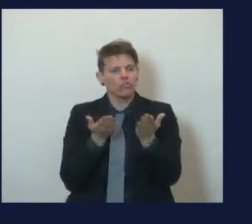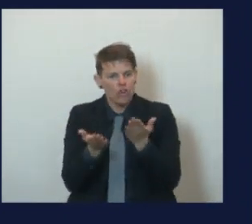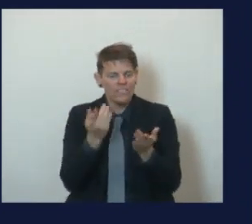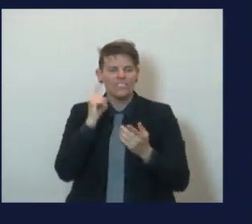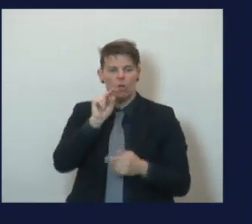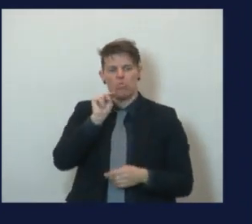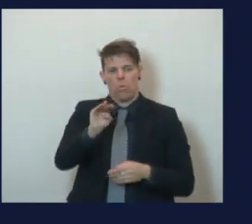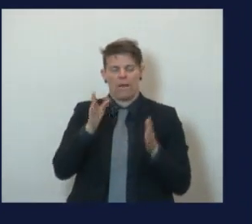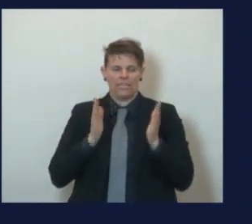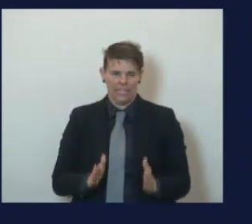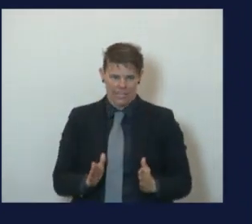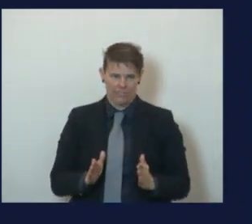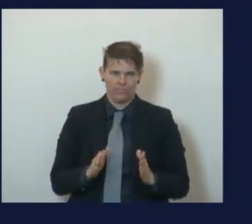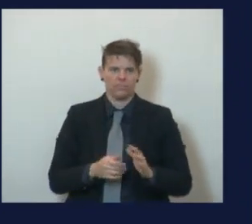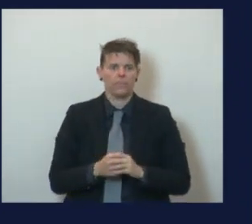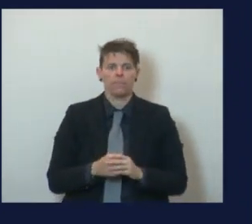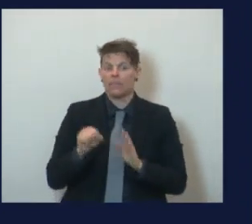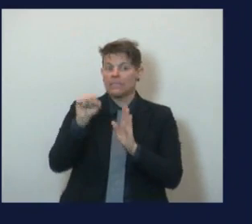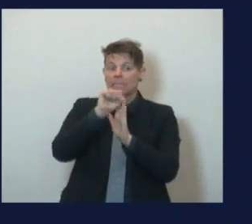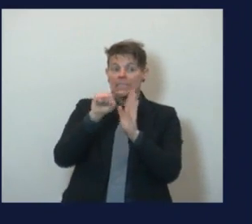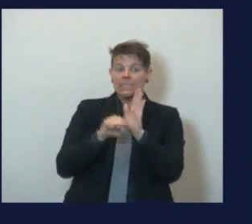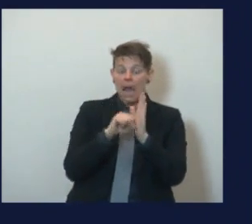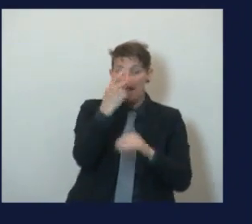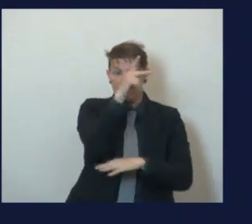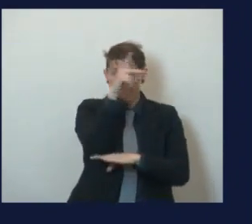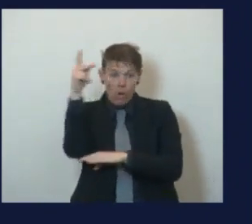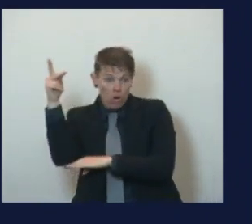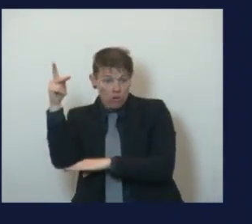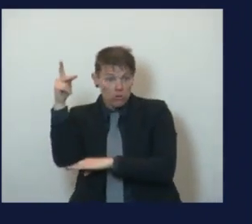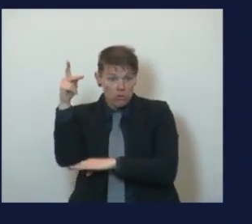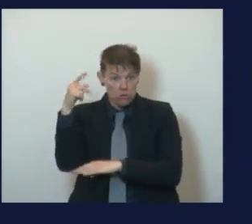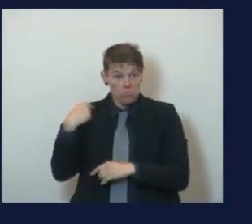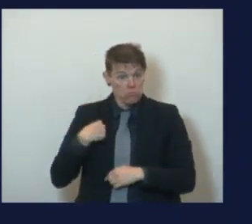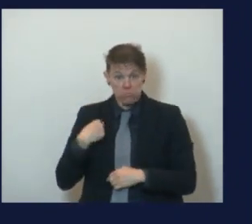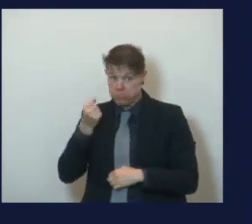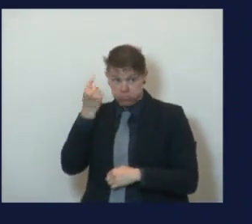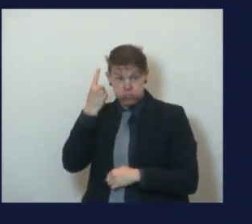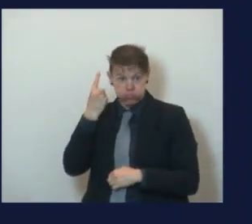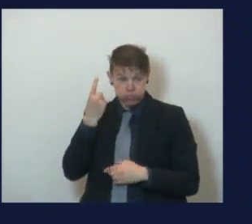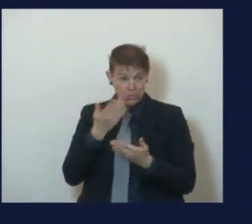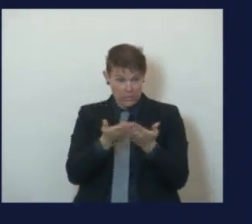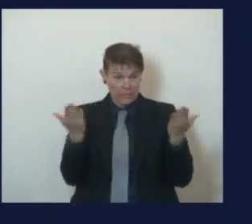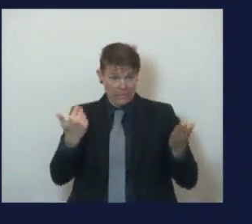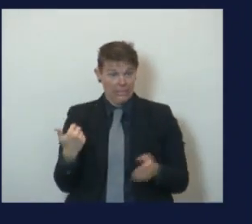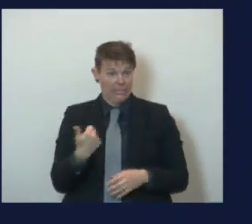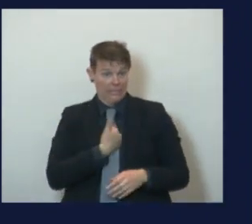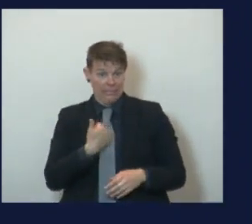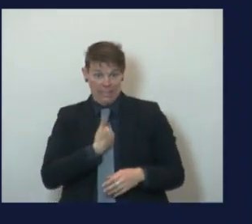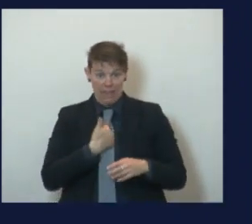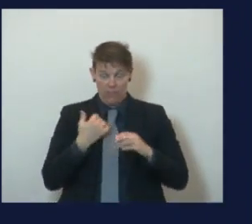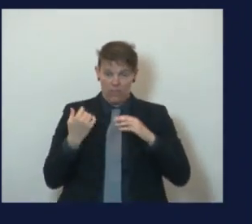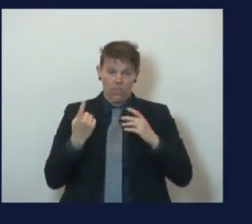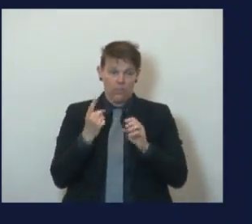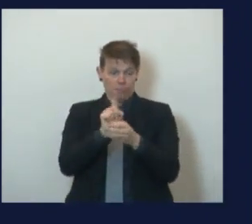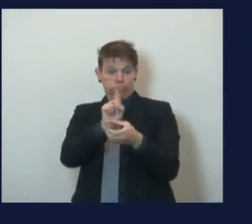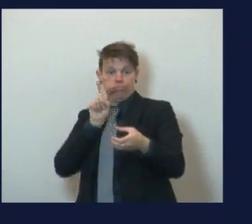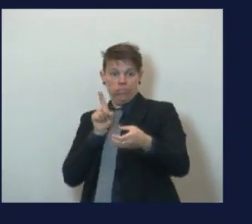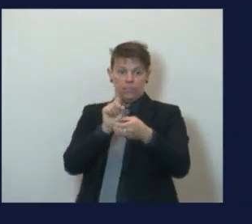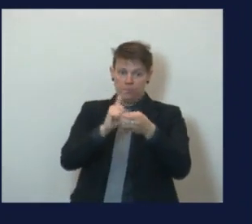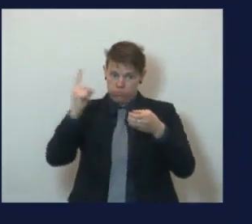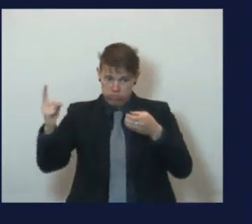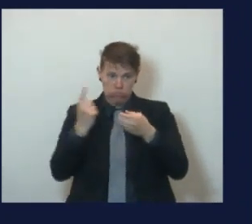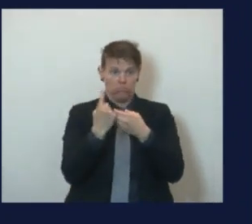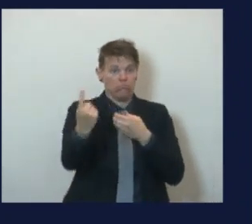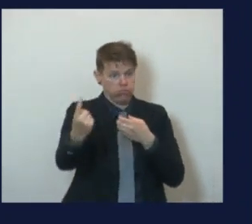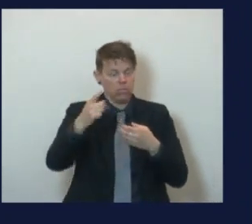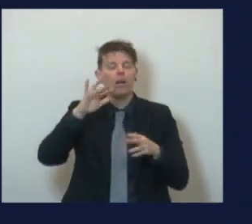SO NOW THEY’RE ALLOWED TO OPEN THEIR BUSINESSES AND PROVIDE THOSE SERVICES TO NEW MEXICANS STATE PARKS.